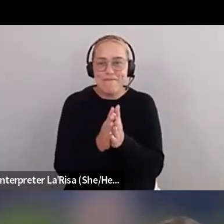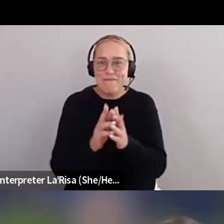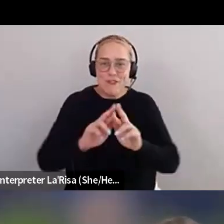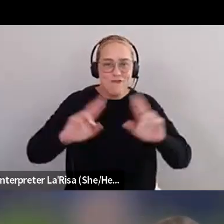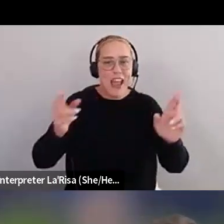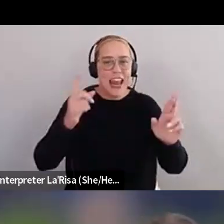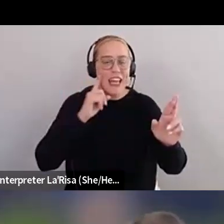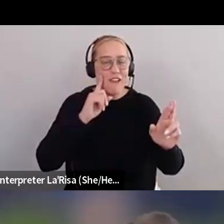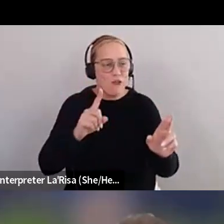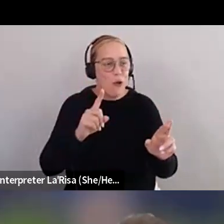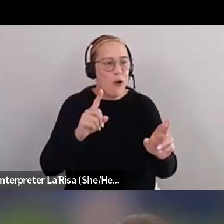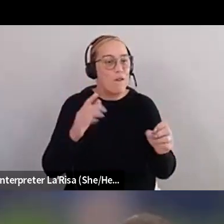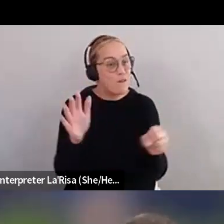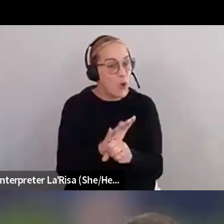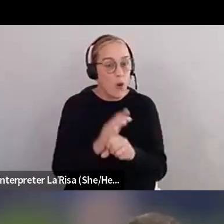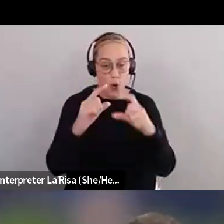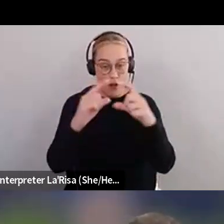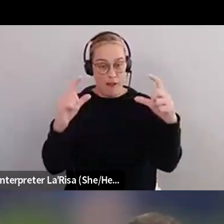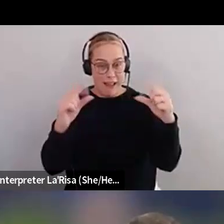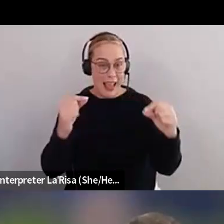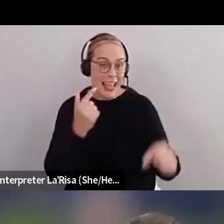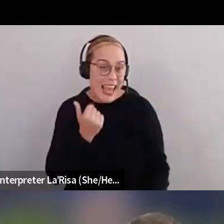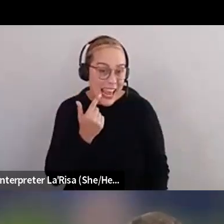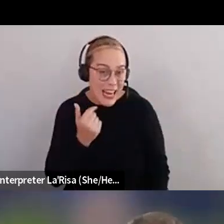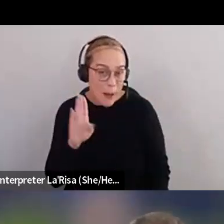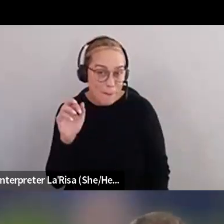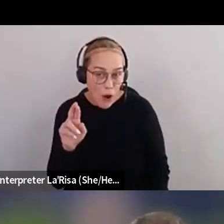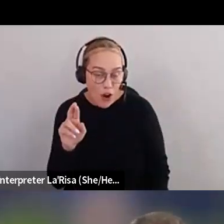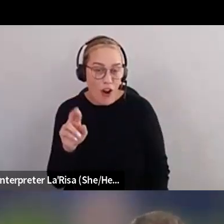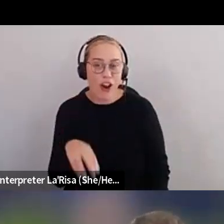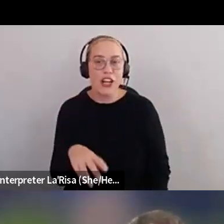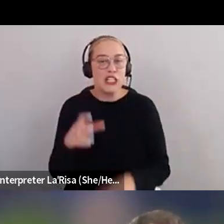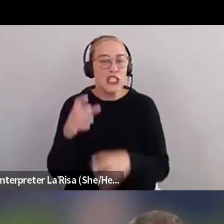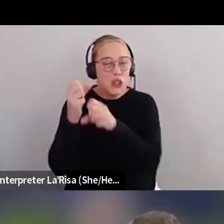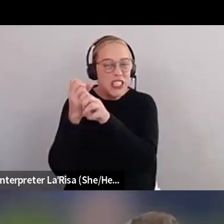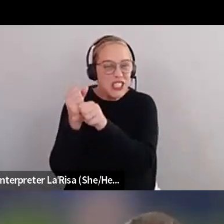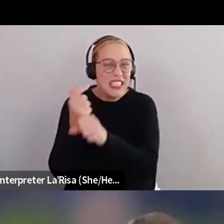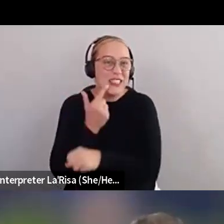the pumpkin spice copies and apple cider, and I'm excited to get the full